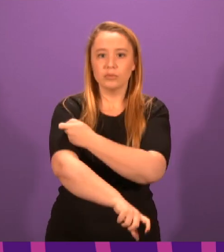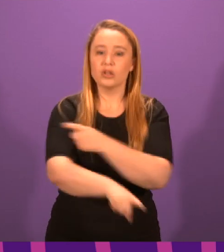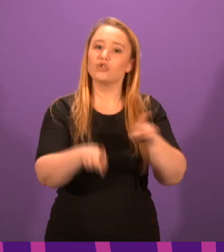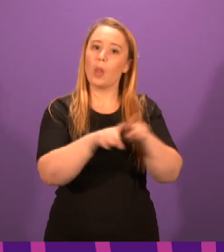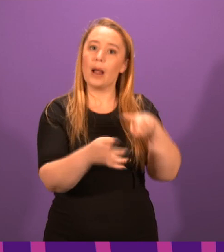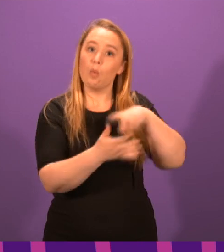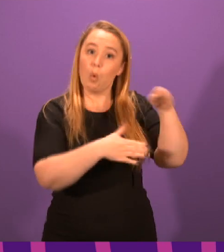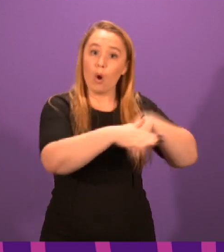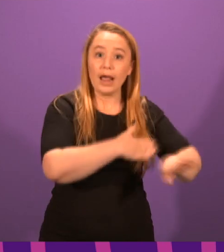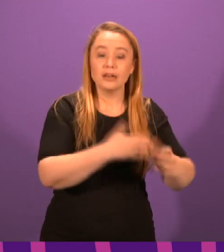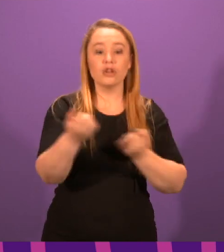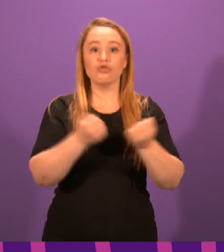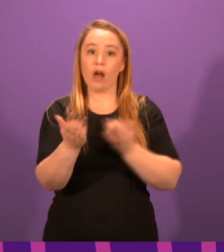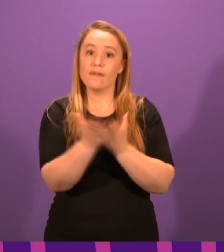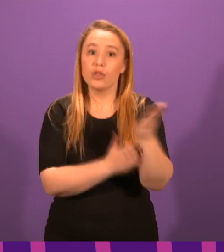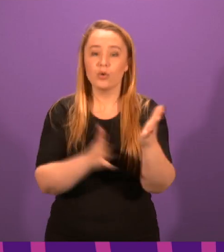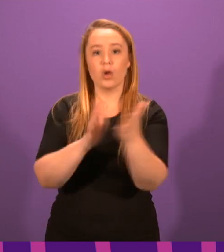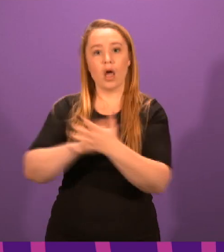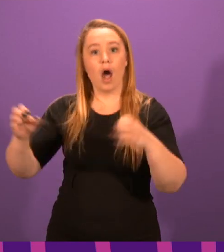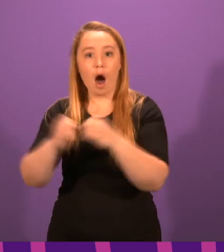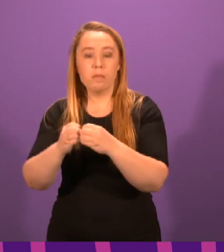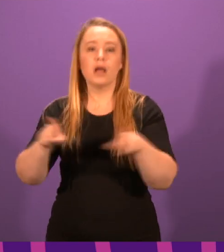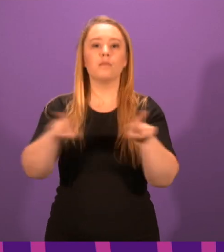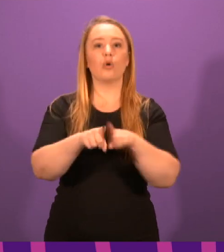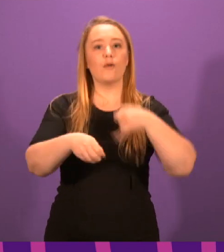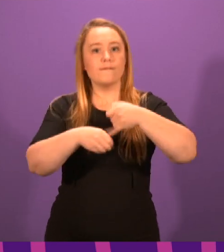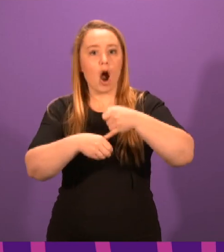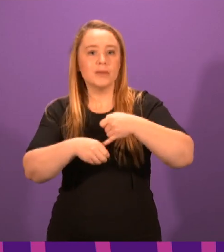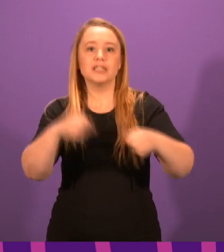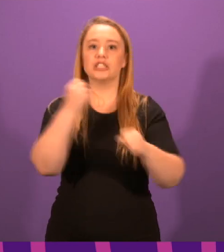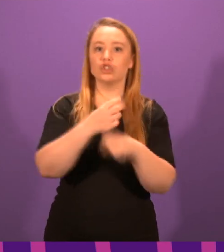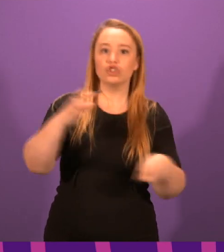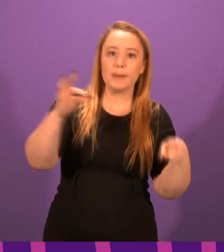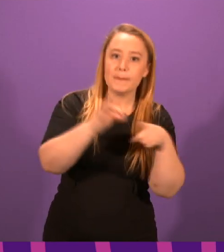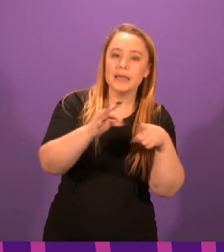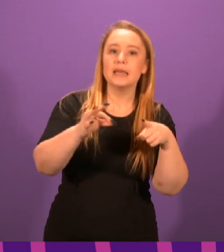walk-in and drive-through centres, but community pharmacies, general practitioner practices and